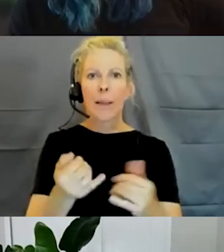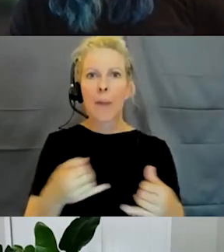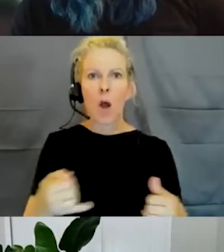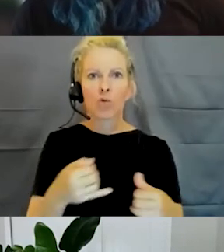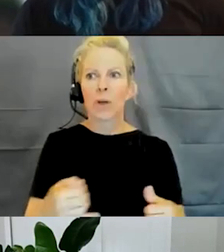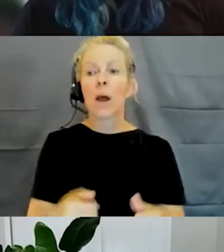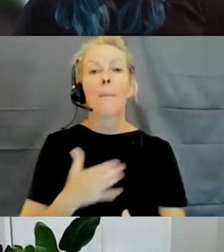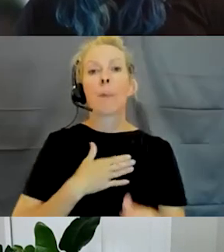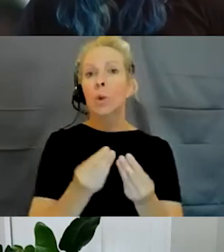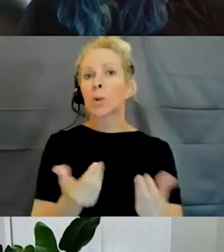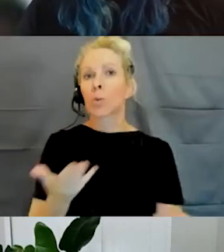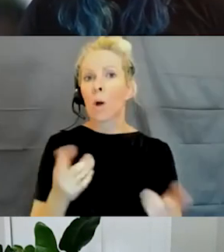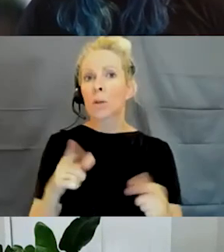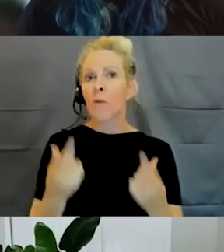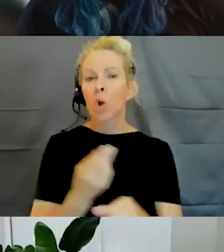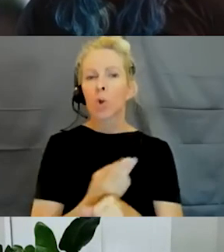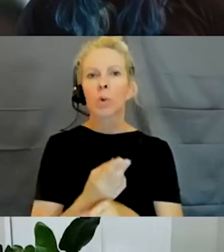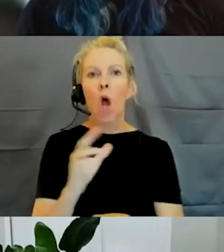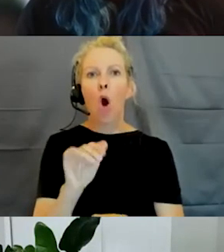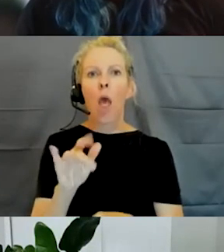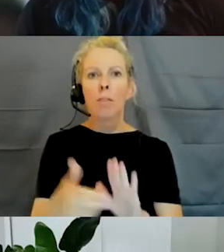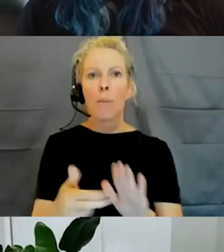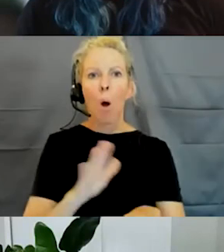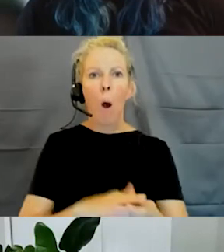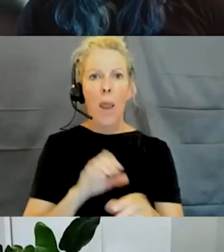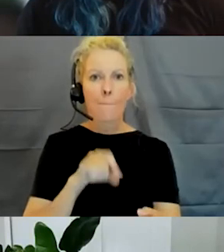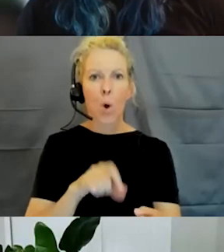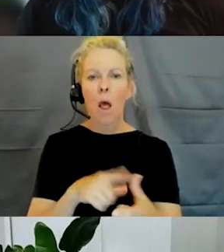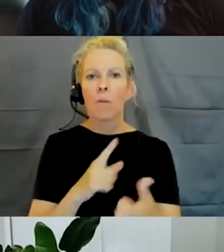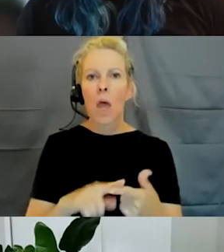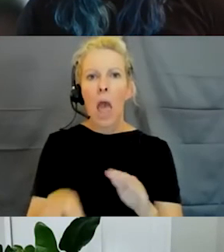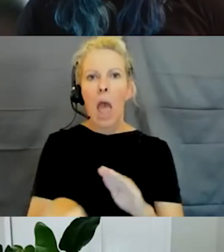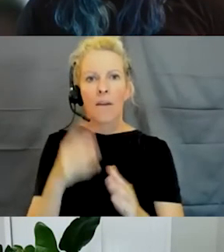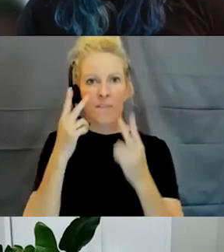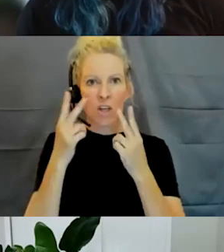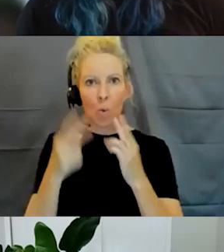been to use aria-label on the label and to add visual-only label for screens. With that pass